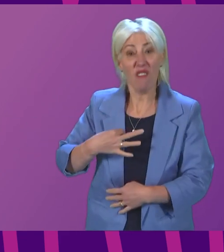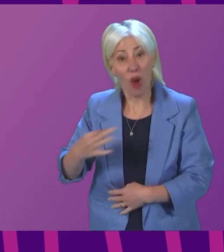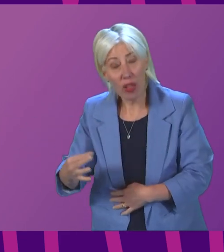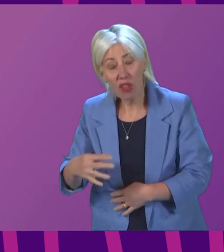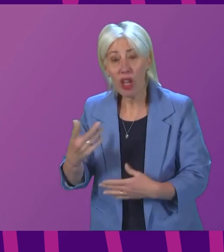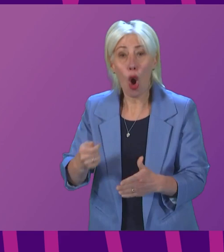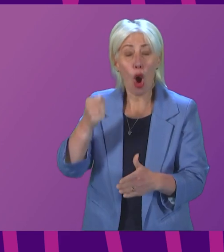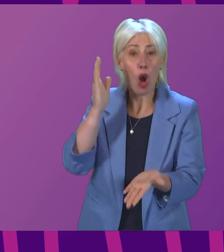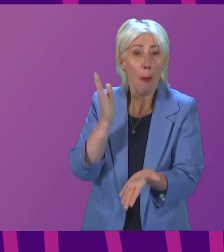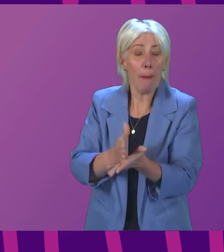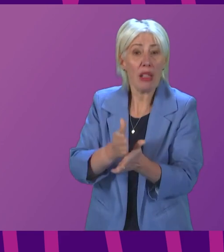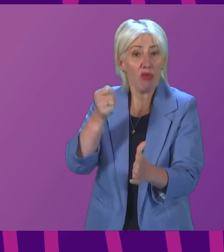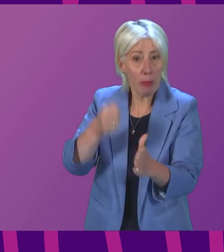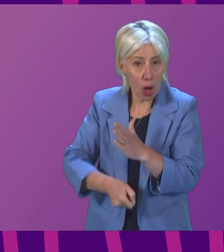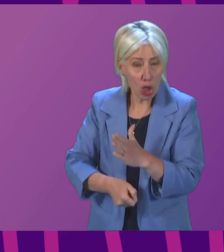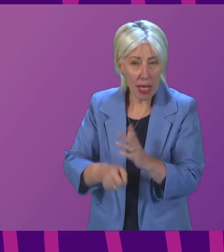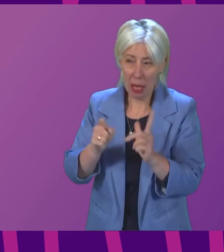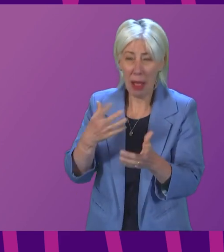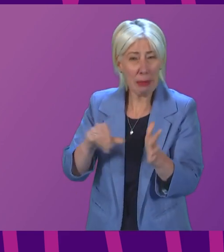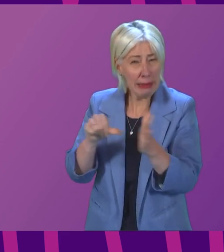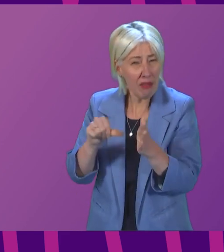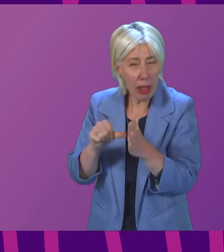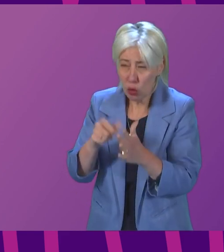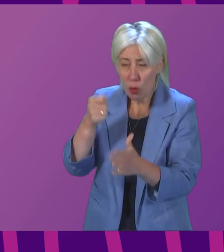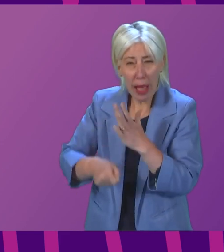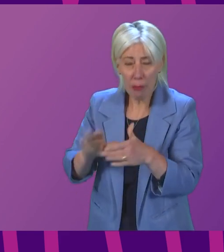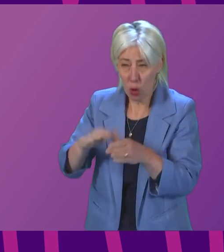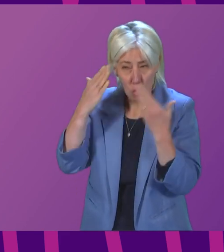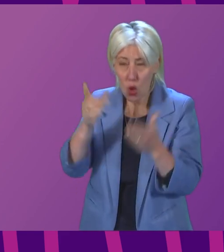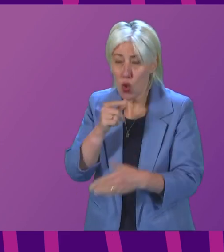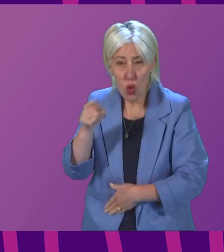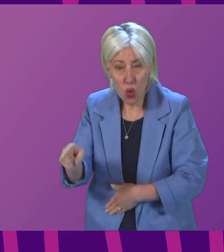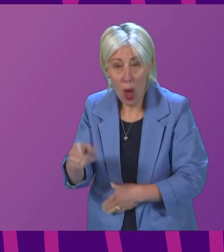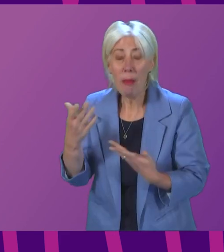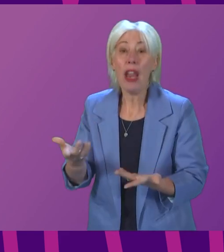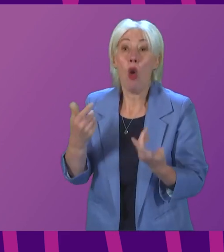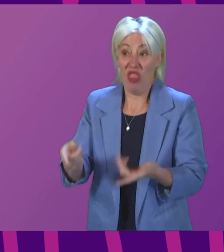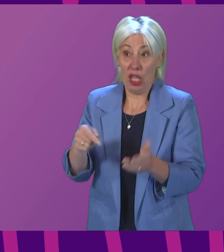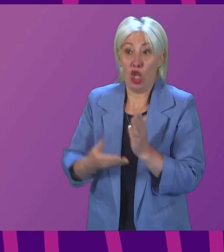Is that the type of difficulty that the legislation will, at long last, help to resolve?